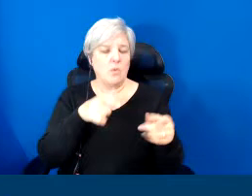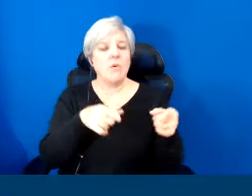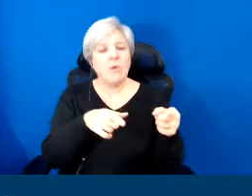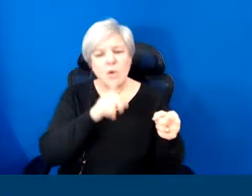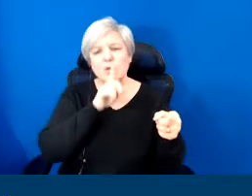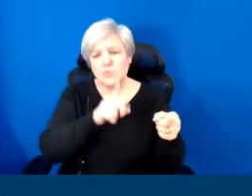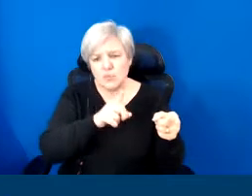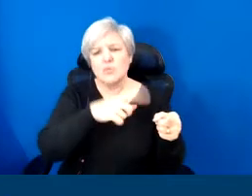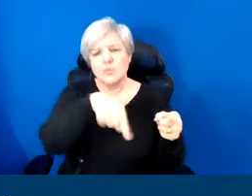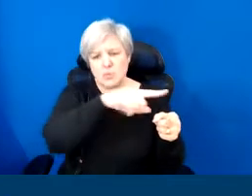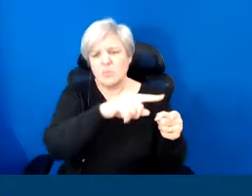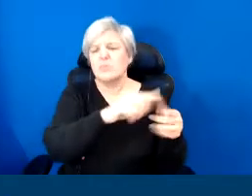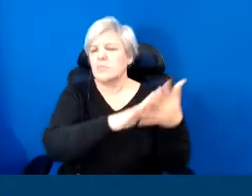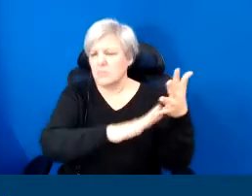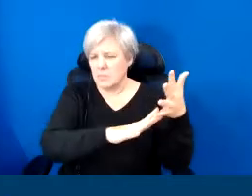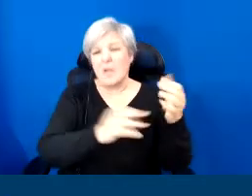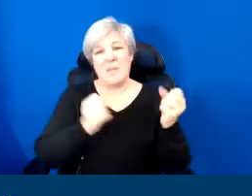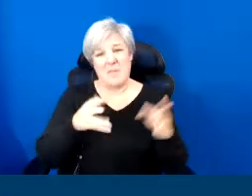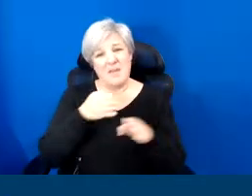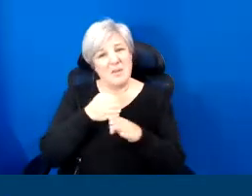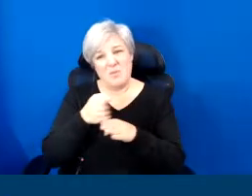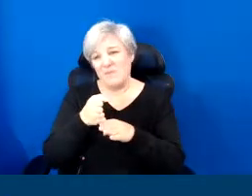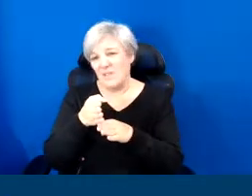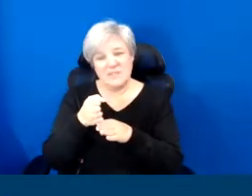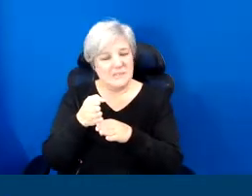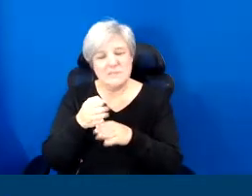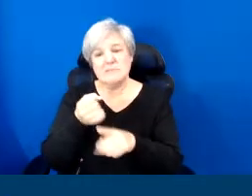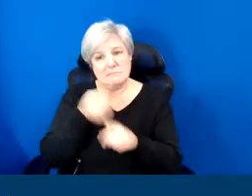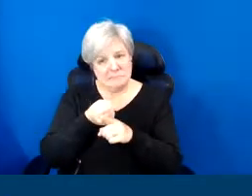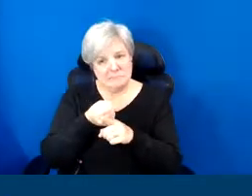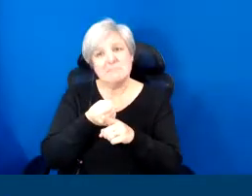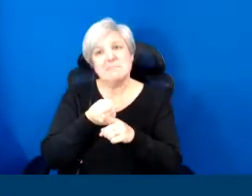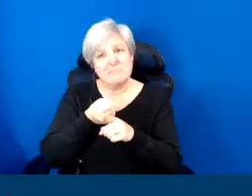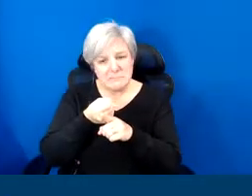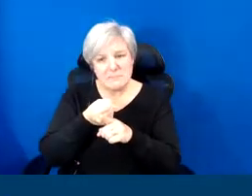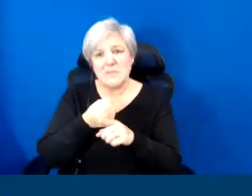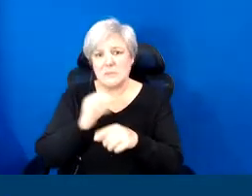workers, that there are a lot of professions that were hard hit by the pandemic, other professions.